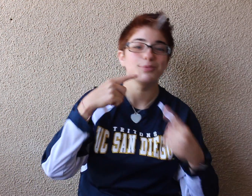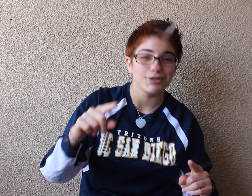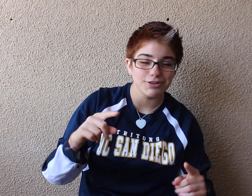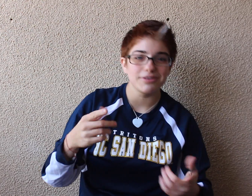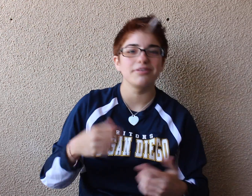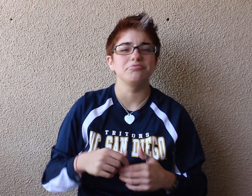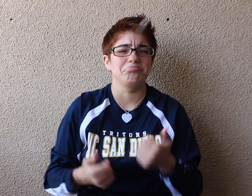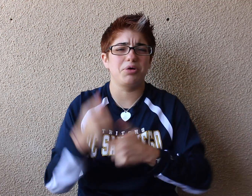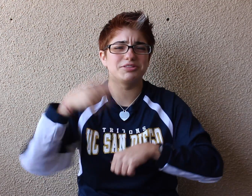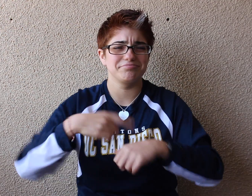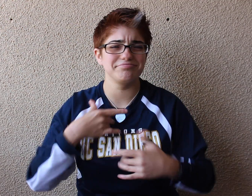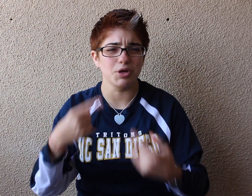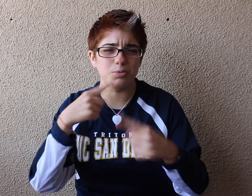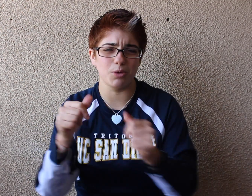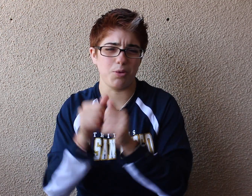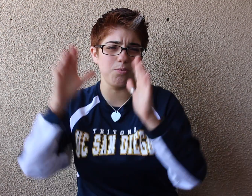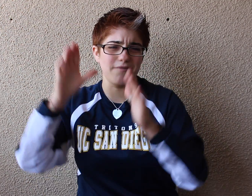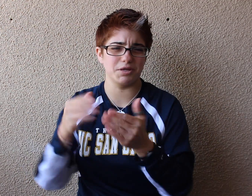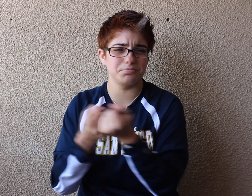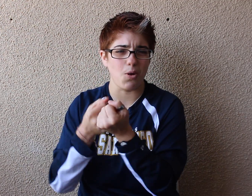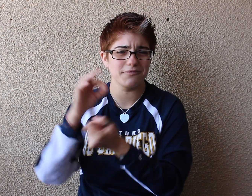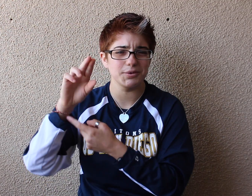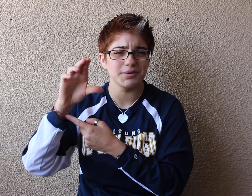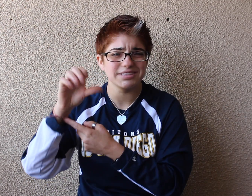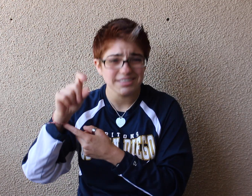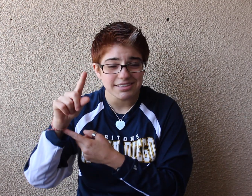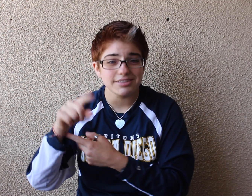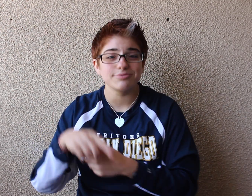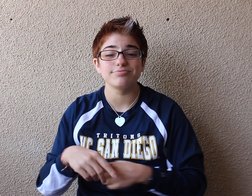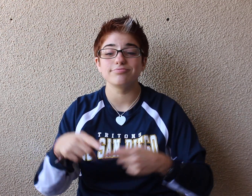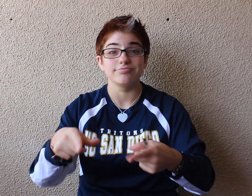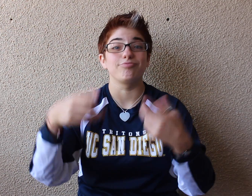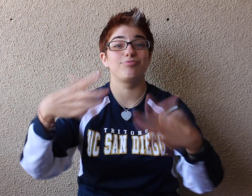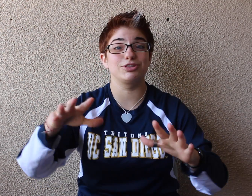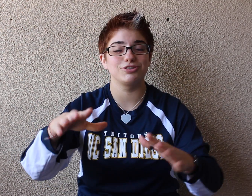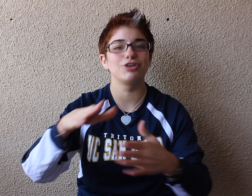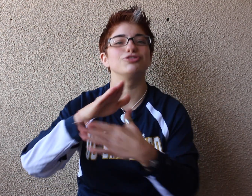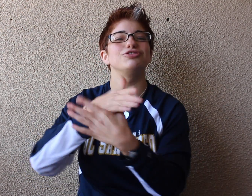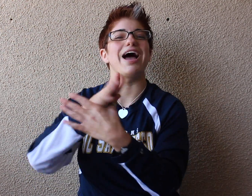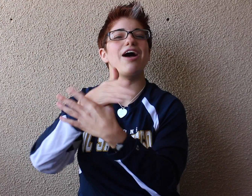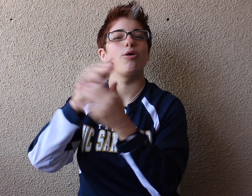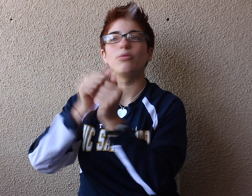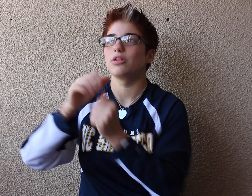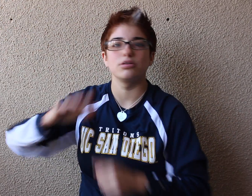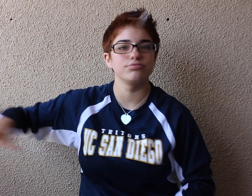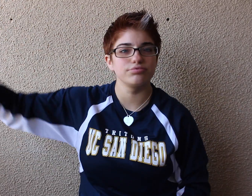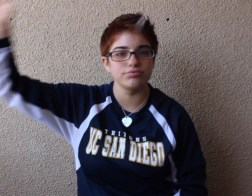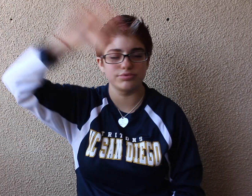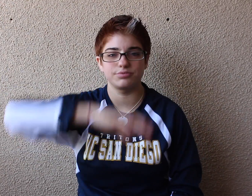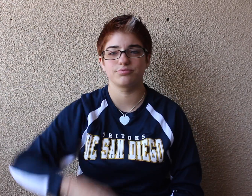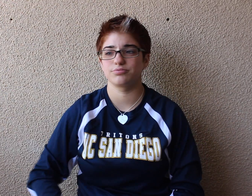Usually, it would work with excellent support from UCSD. Then, the curriculum would be shared with other D/HH educators in nation.